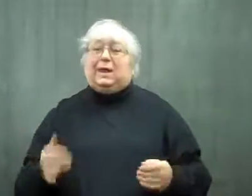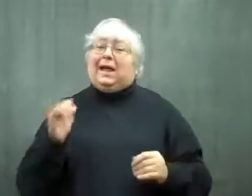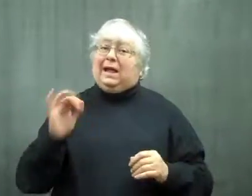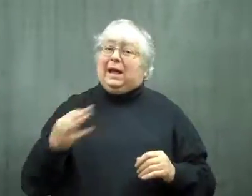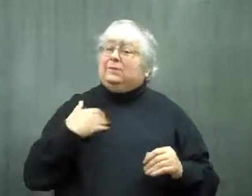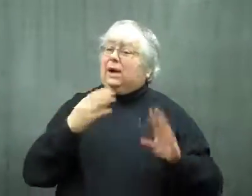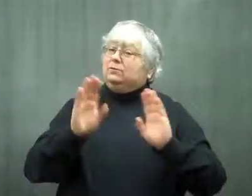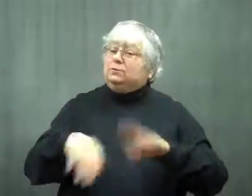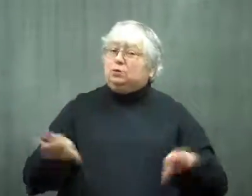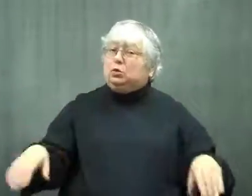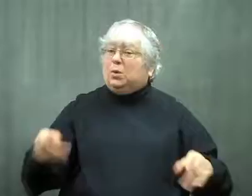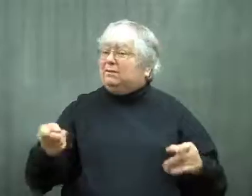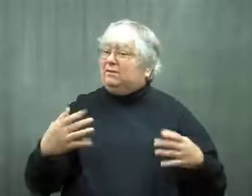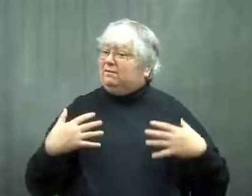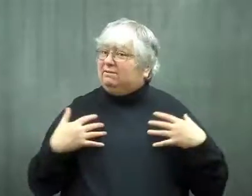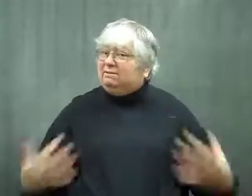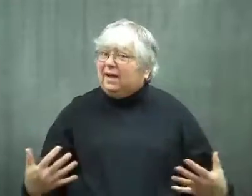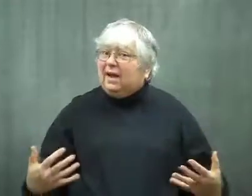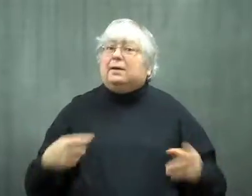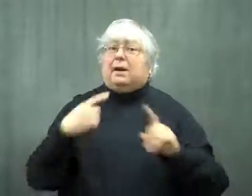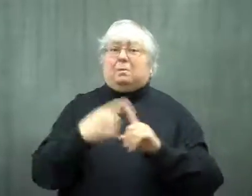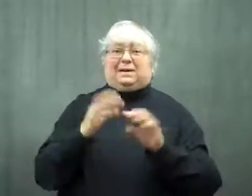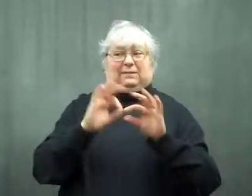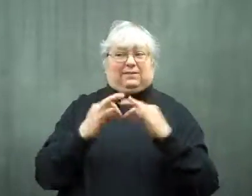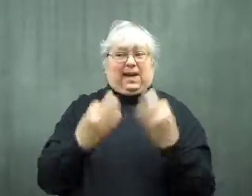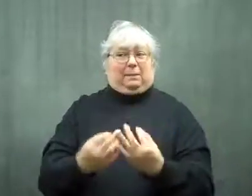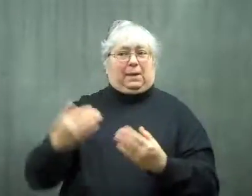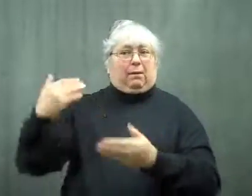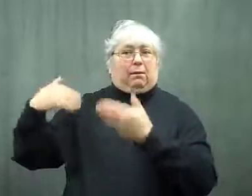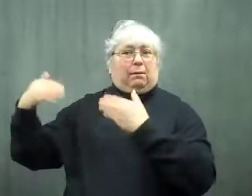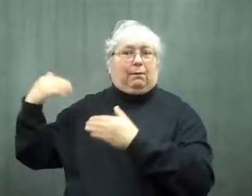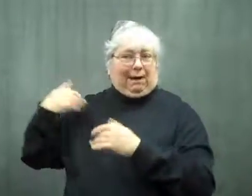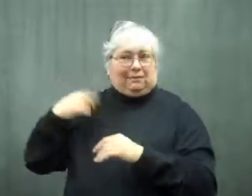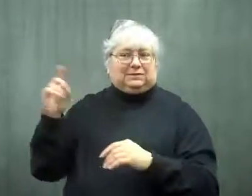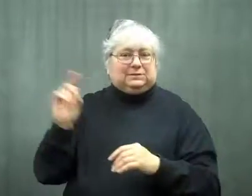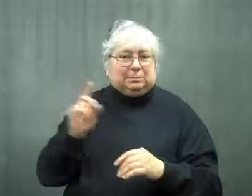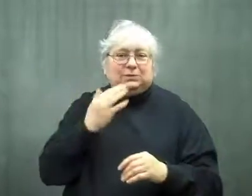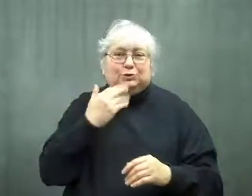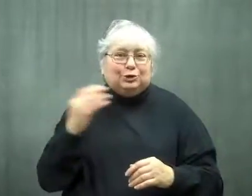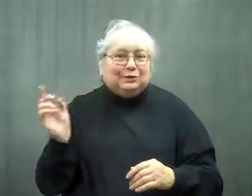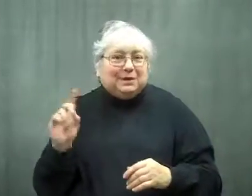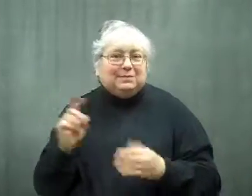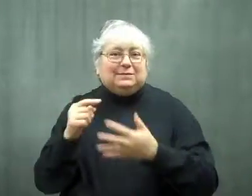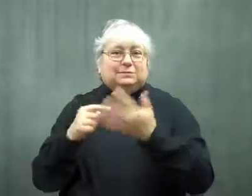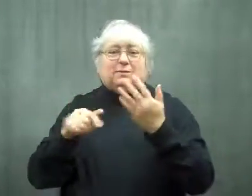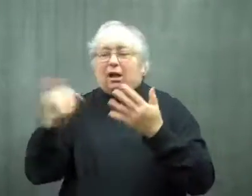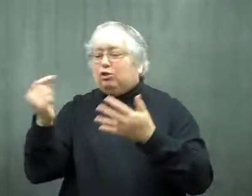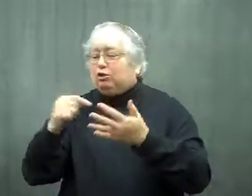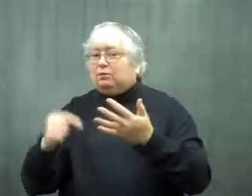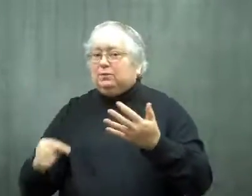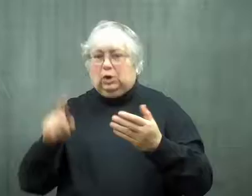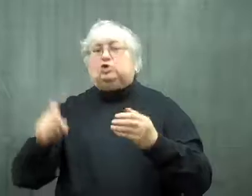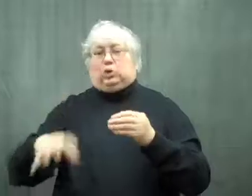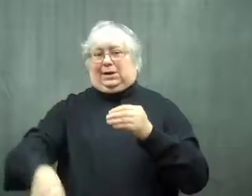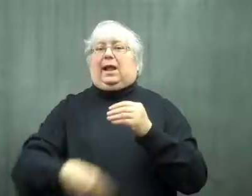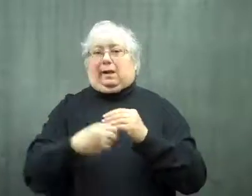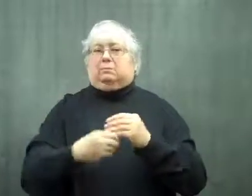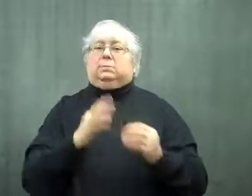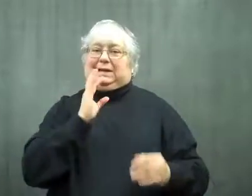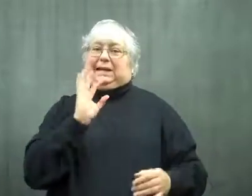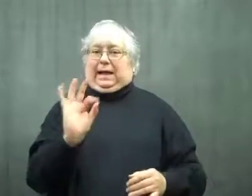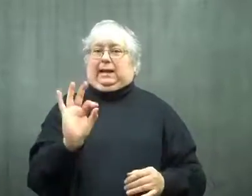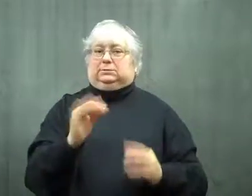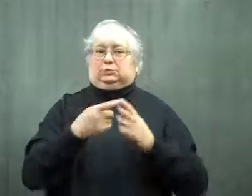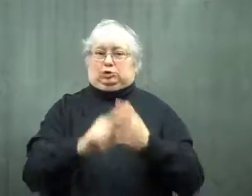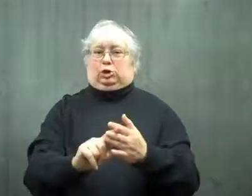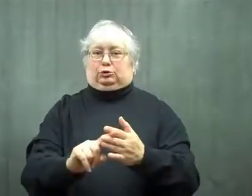If your child is overweight, and there is a family history of diabetes